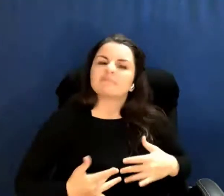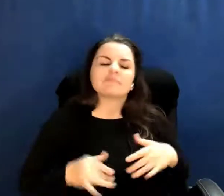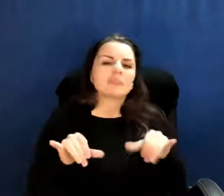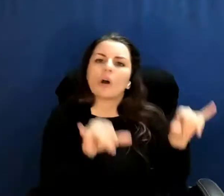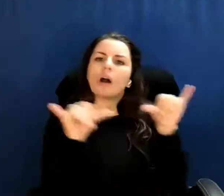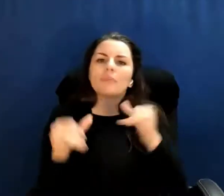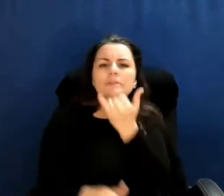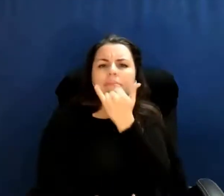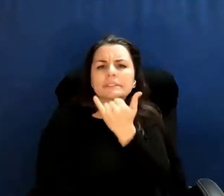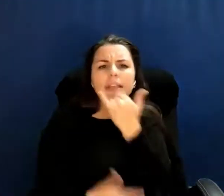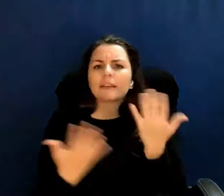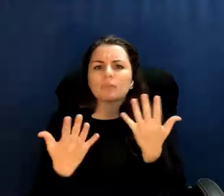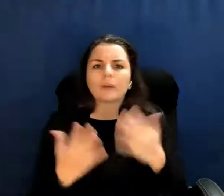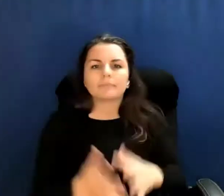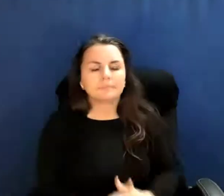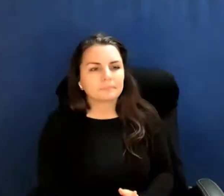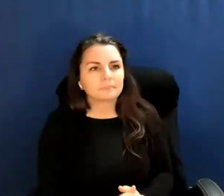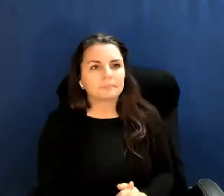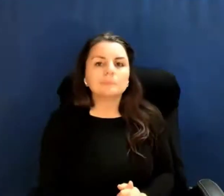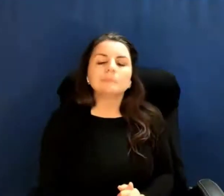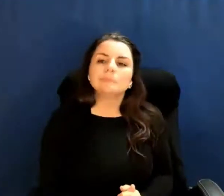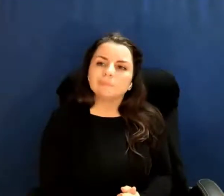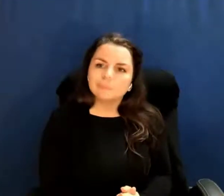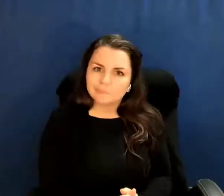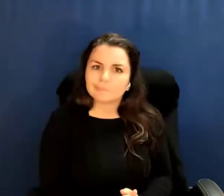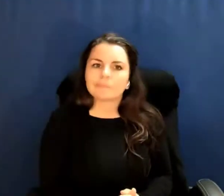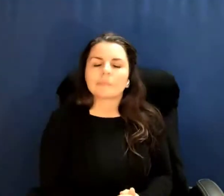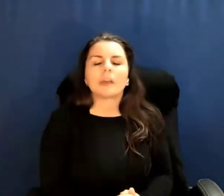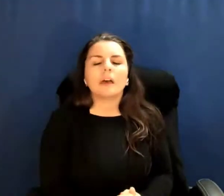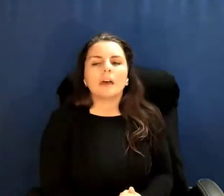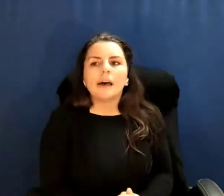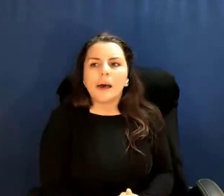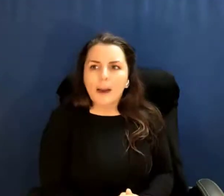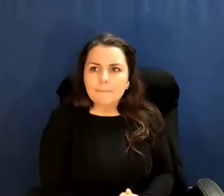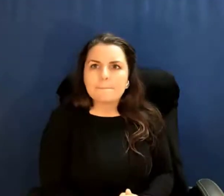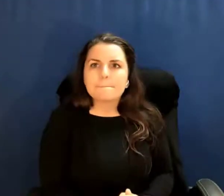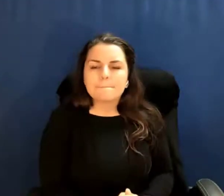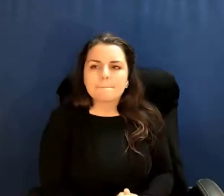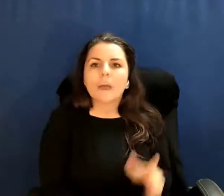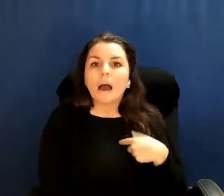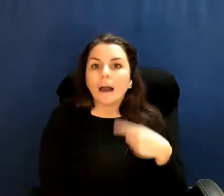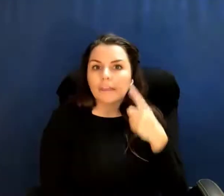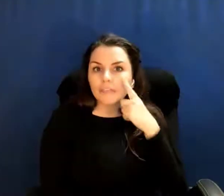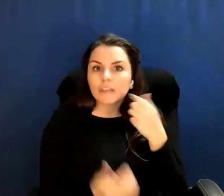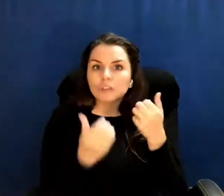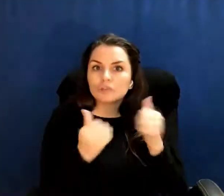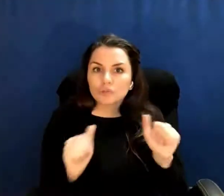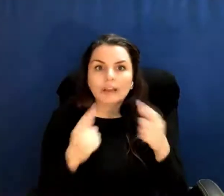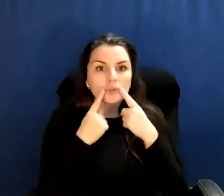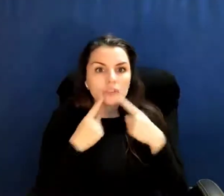Lisa Chadwick: So, one, I think, is achieving the right balance